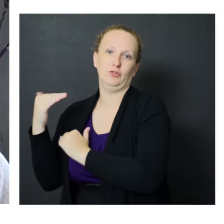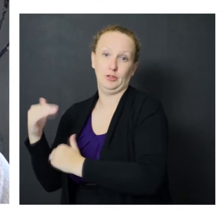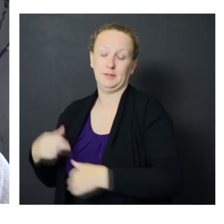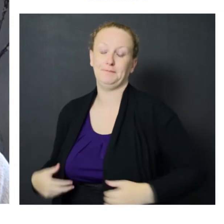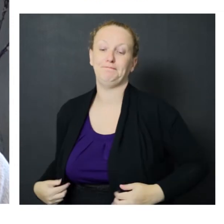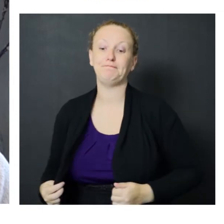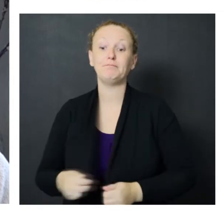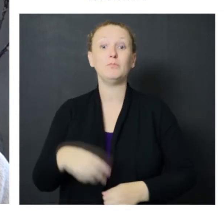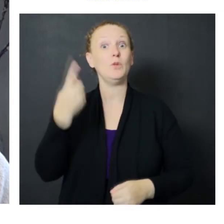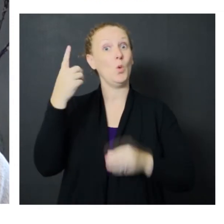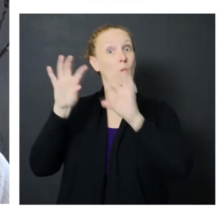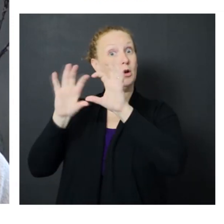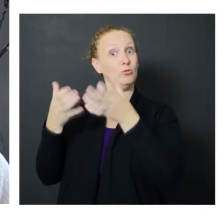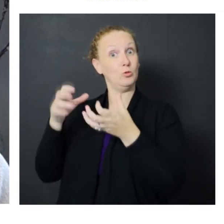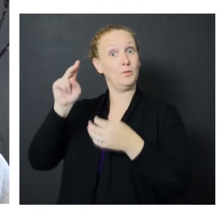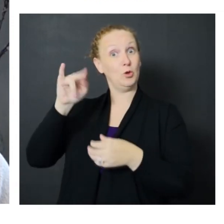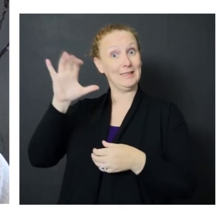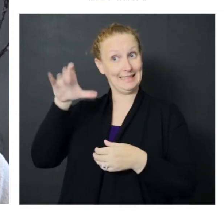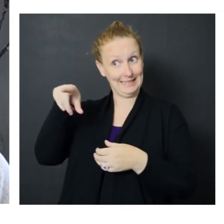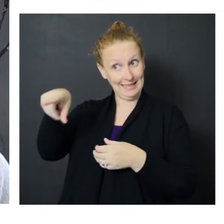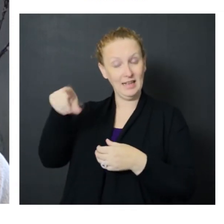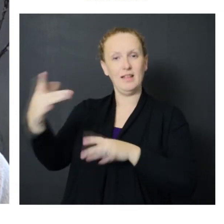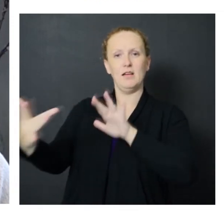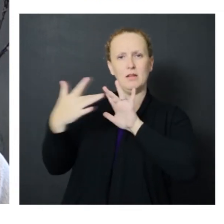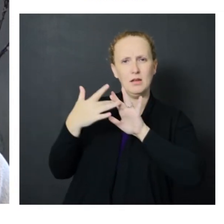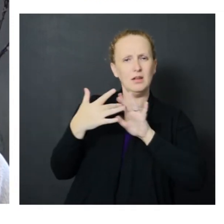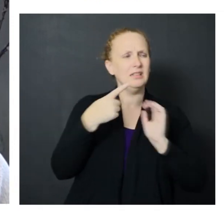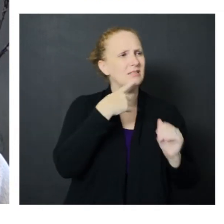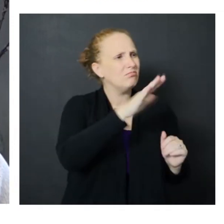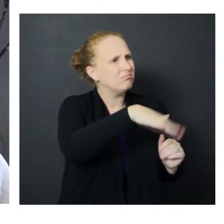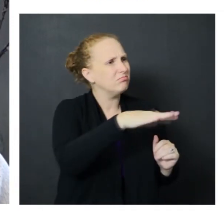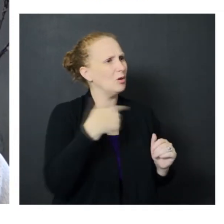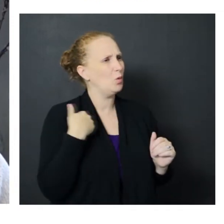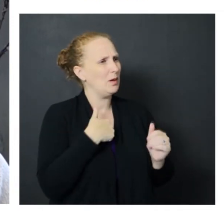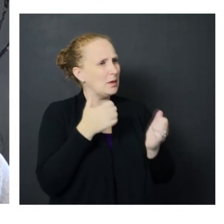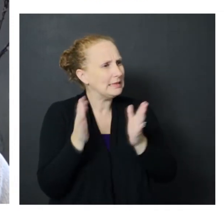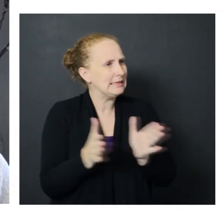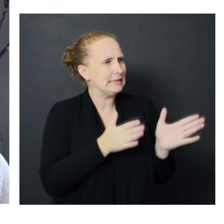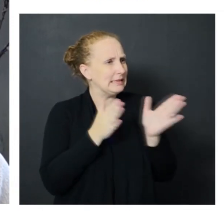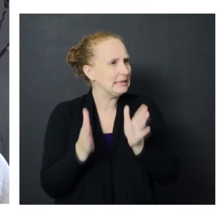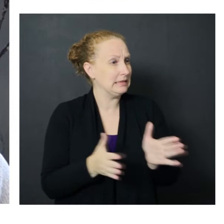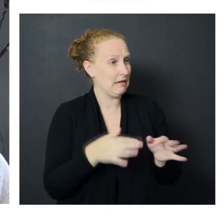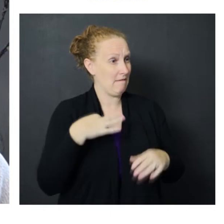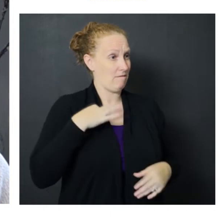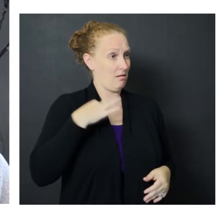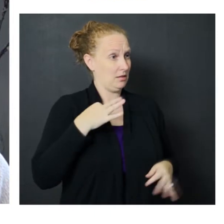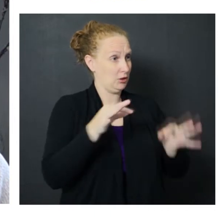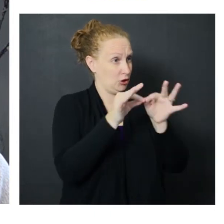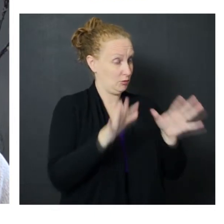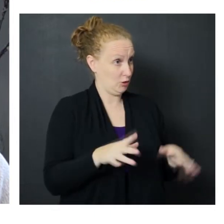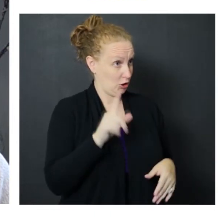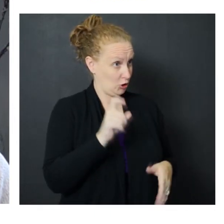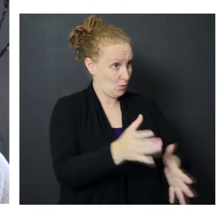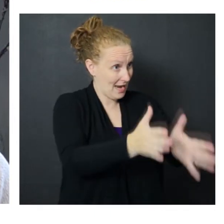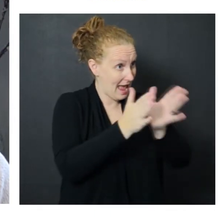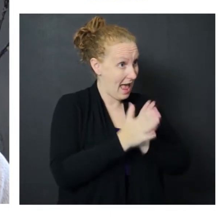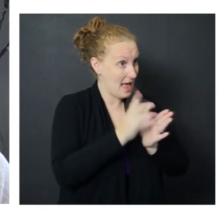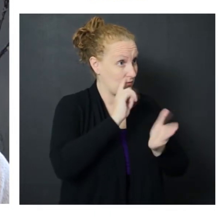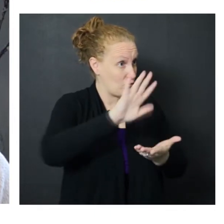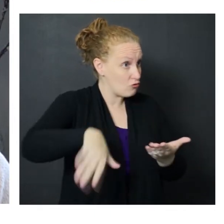the groups in New York City reached out to us and said, “You know we want to organize volunteer interpreters. Should we ask for everybody to jump in,